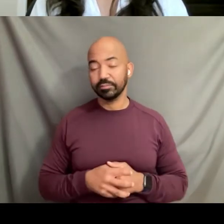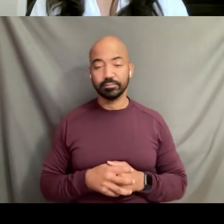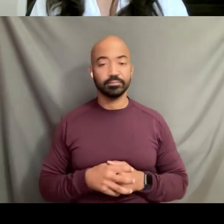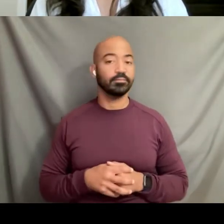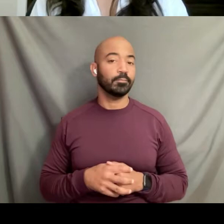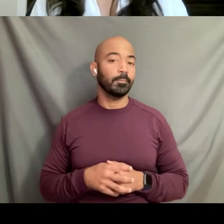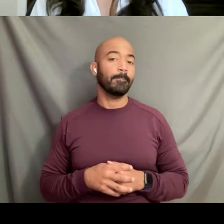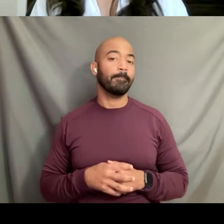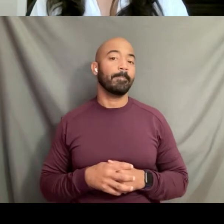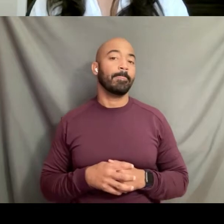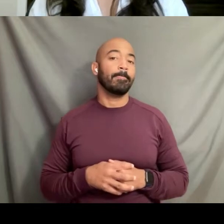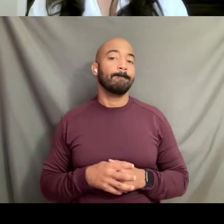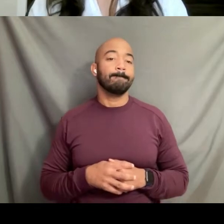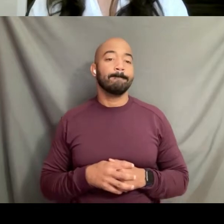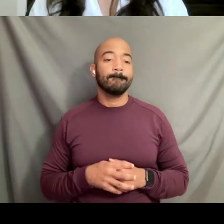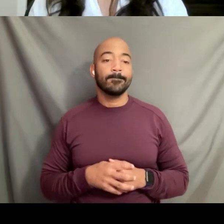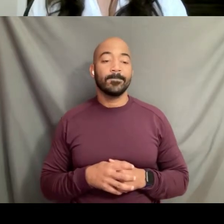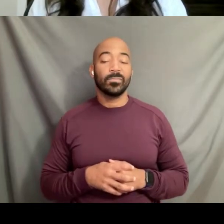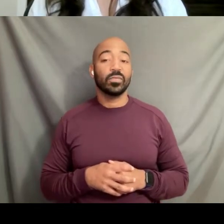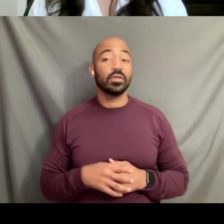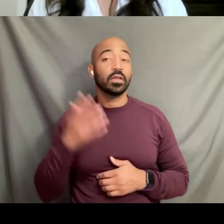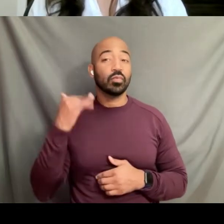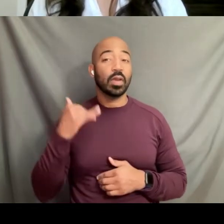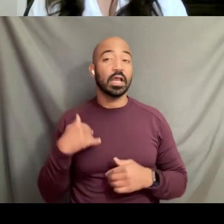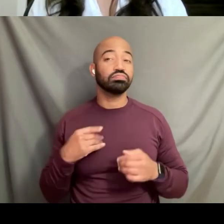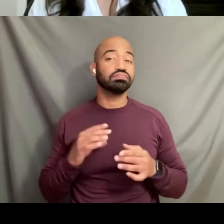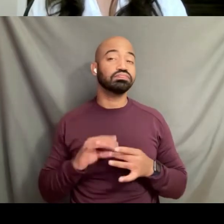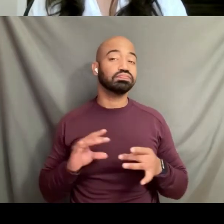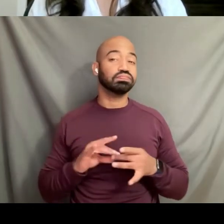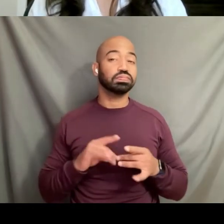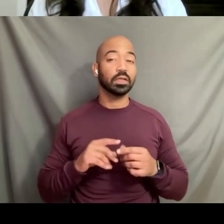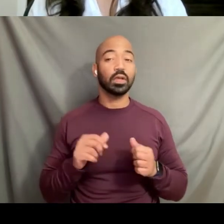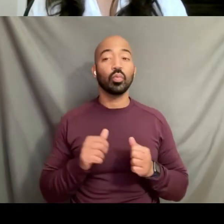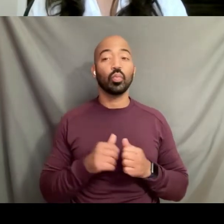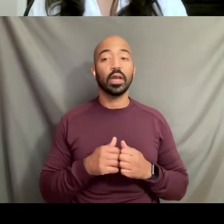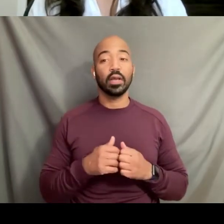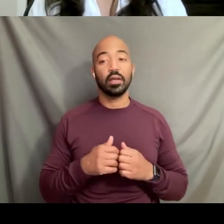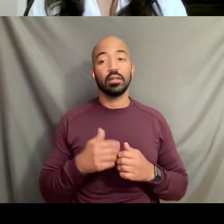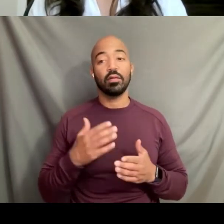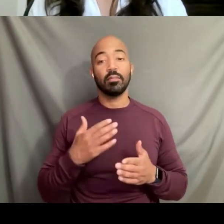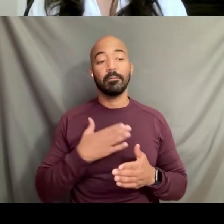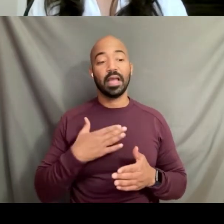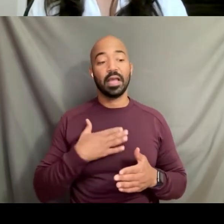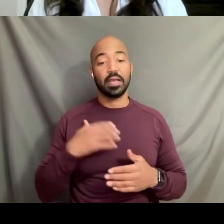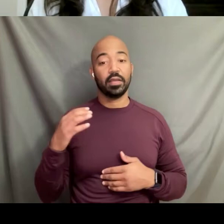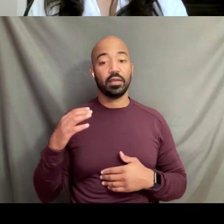my co presenters have already highlighted and stressed on, I'm just trying to see